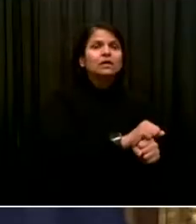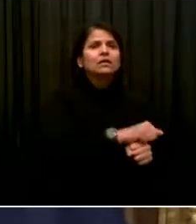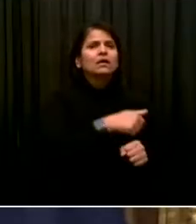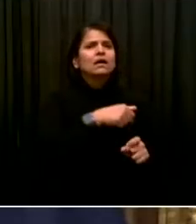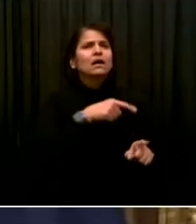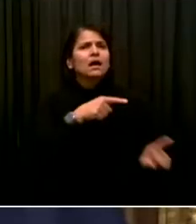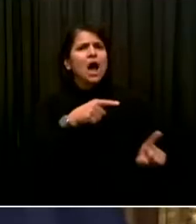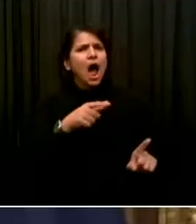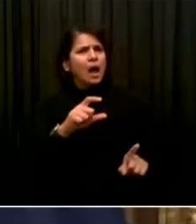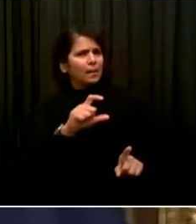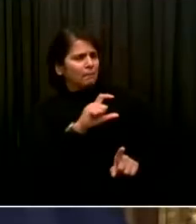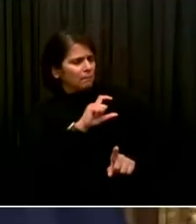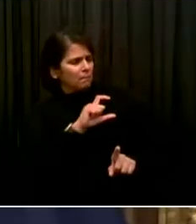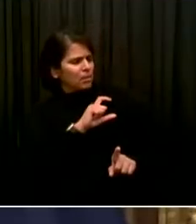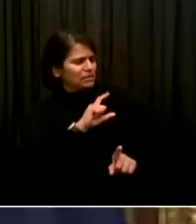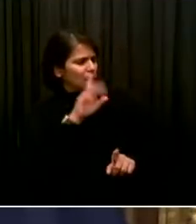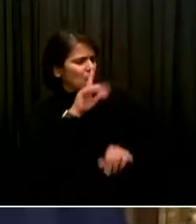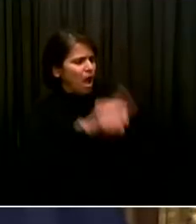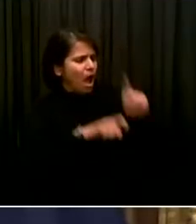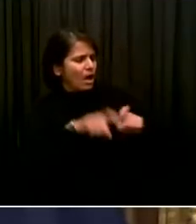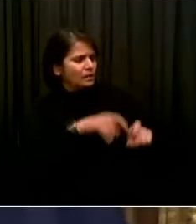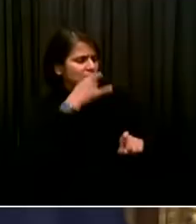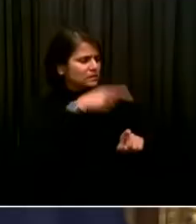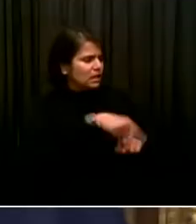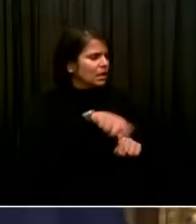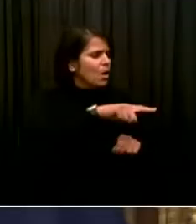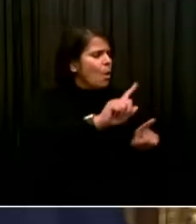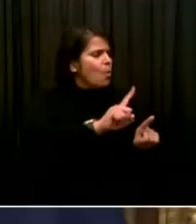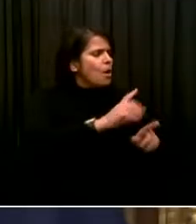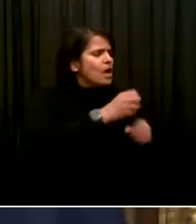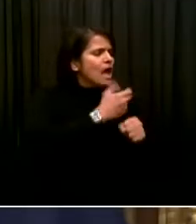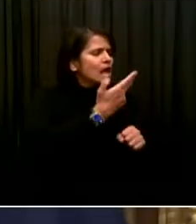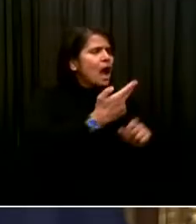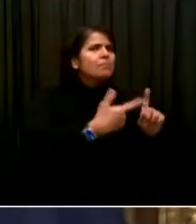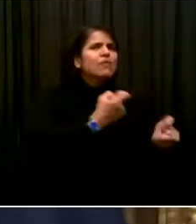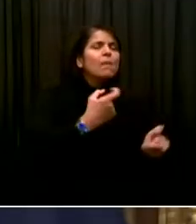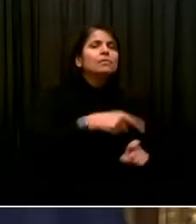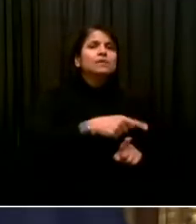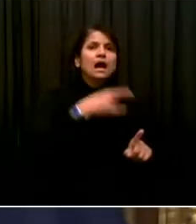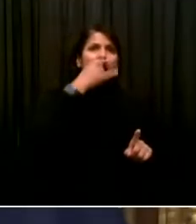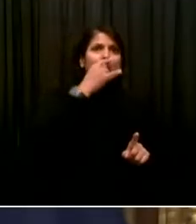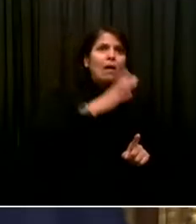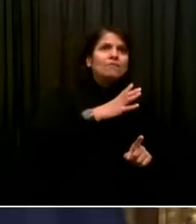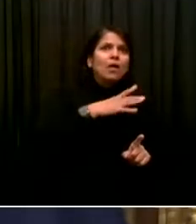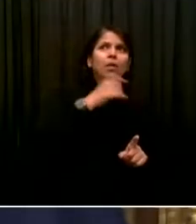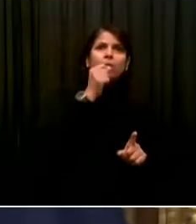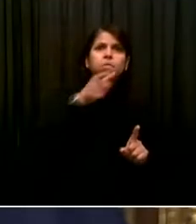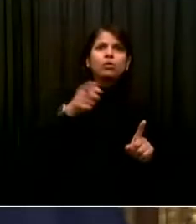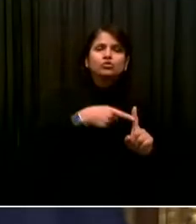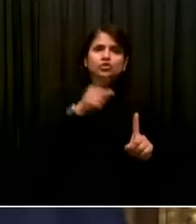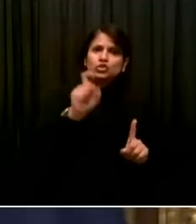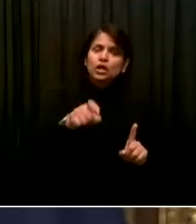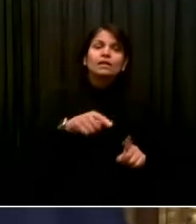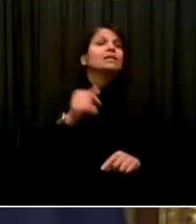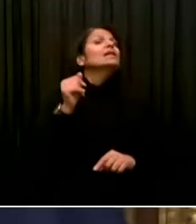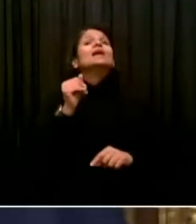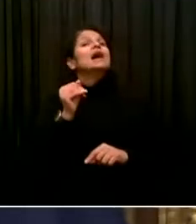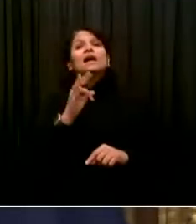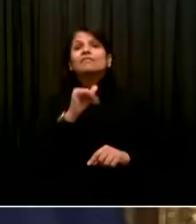WHERE THEY GOT THE GUN. IF THE